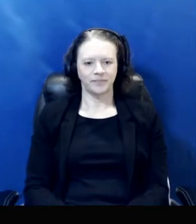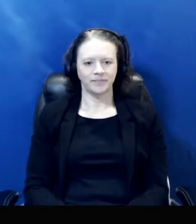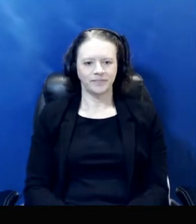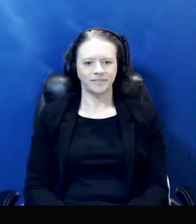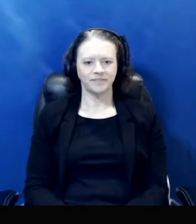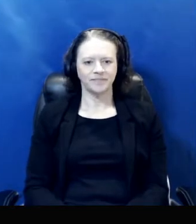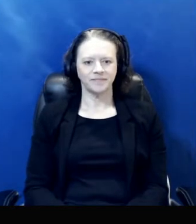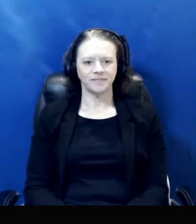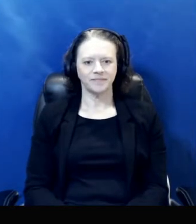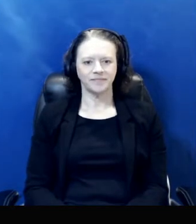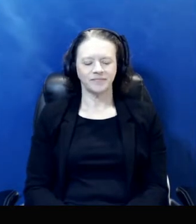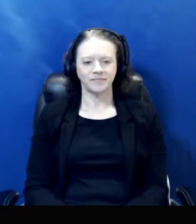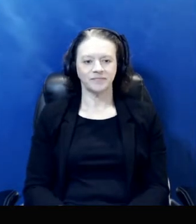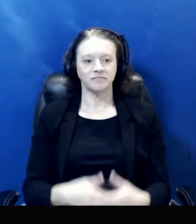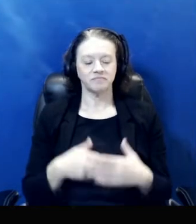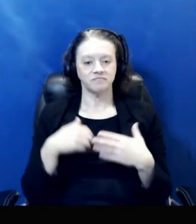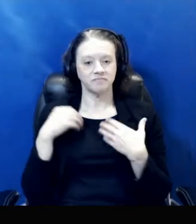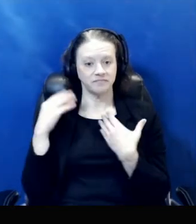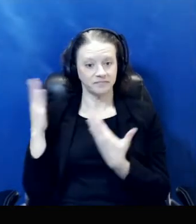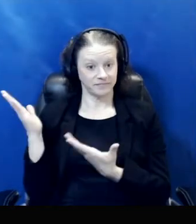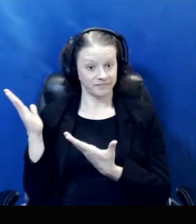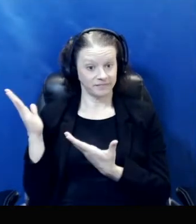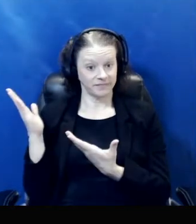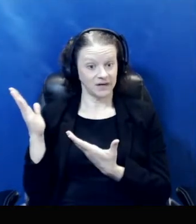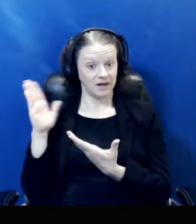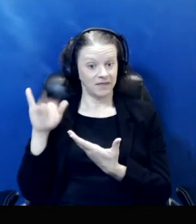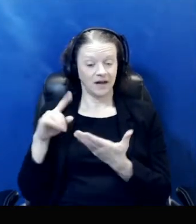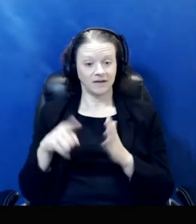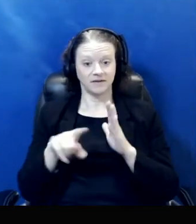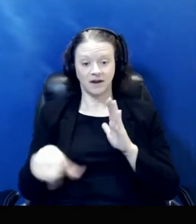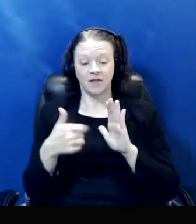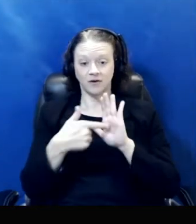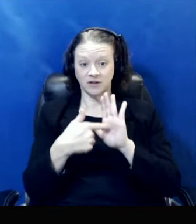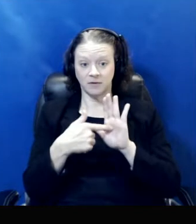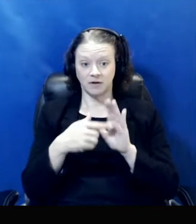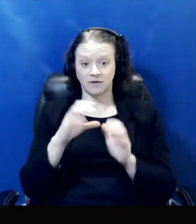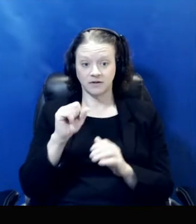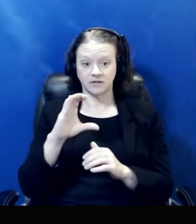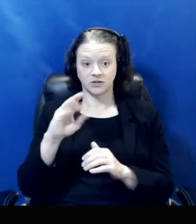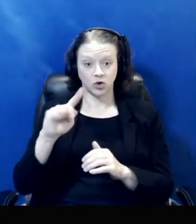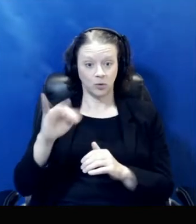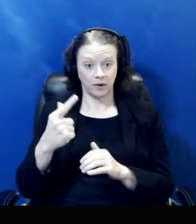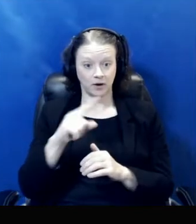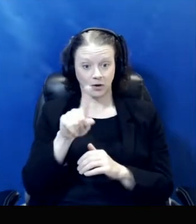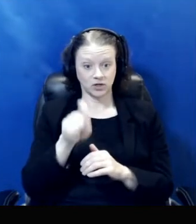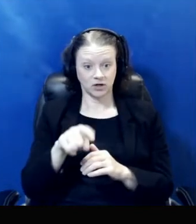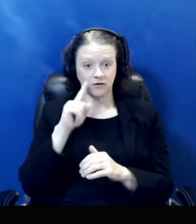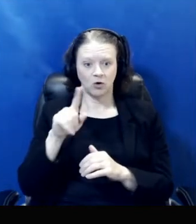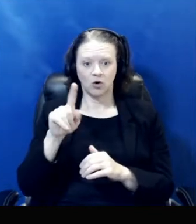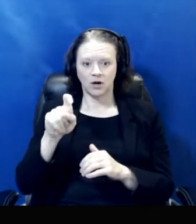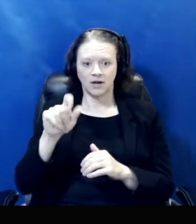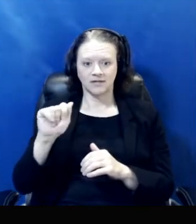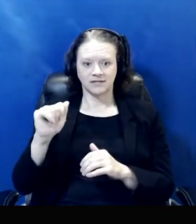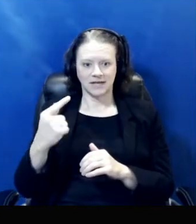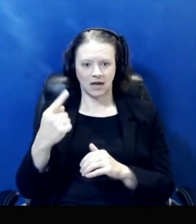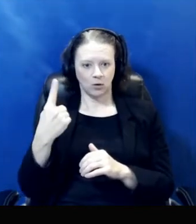Here is just another example of the scoping questions for XAG 105 - Audio Customization. And the questions in this